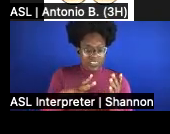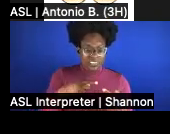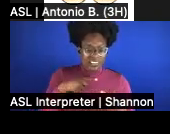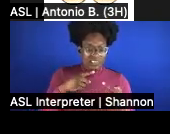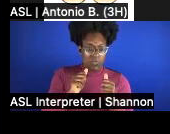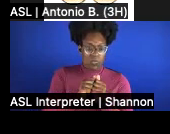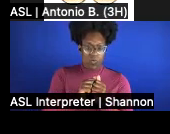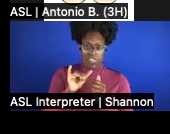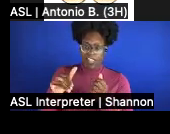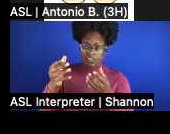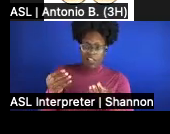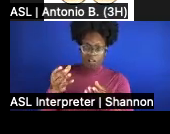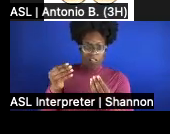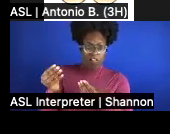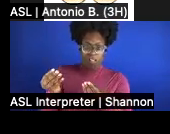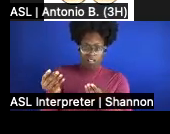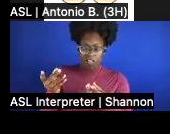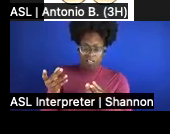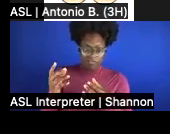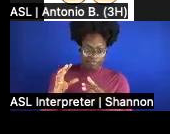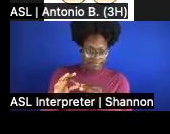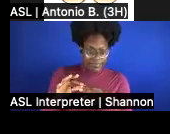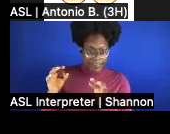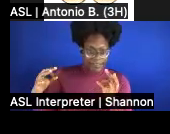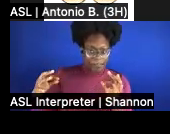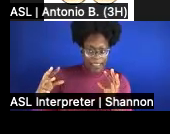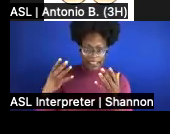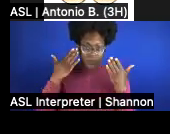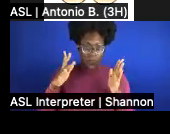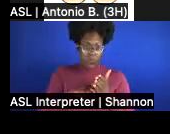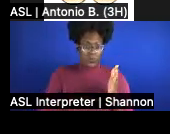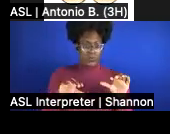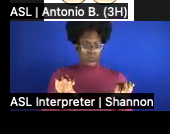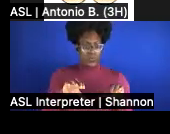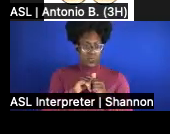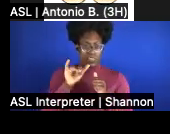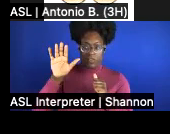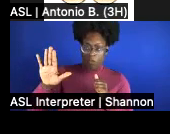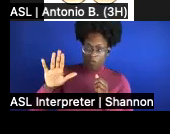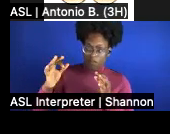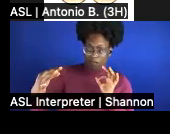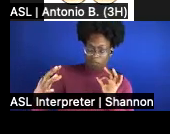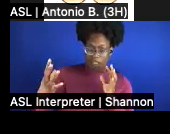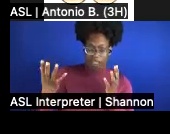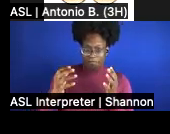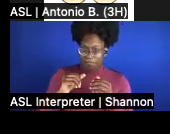they revised more often? That's where I think some of those inclusive response moves made a